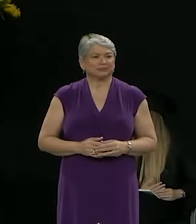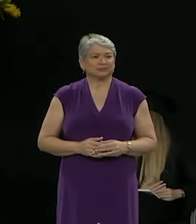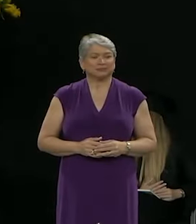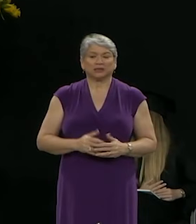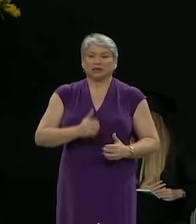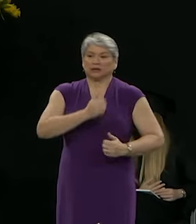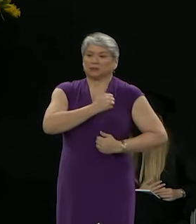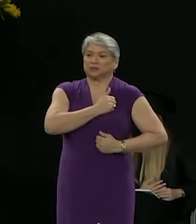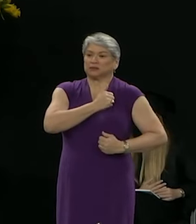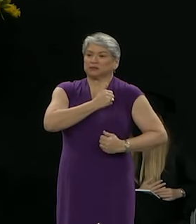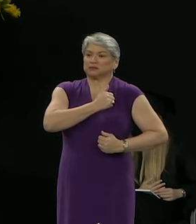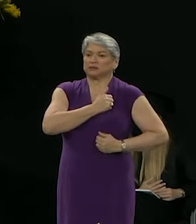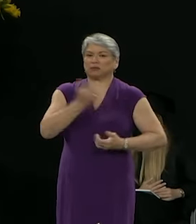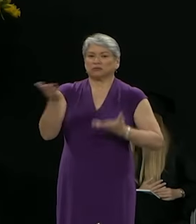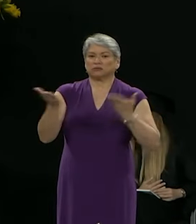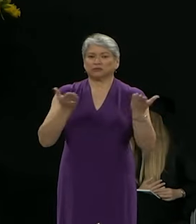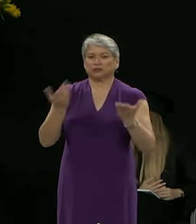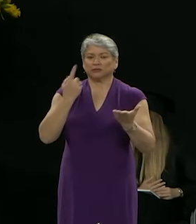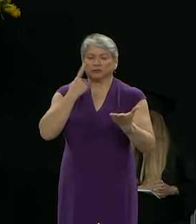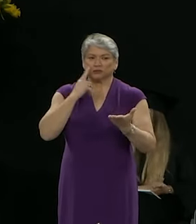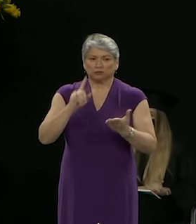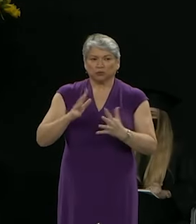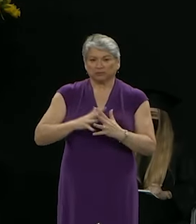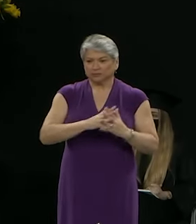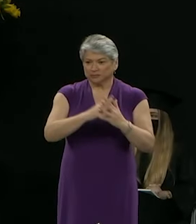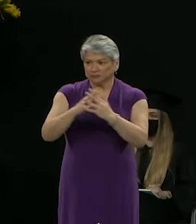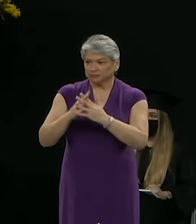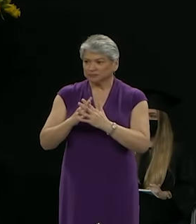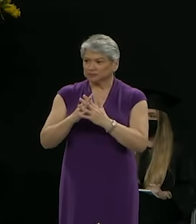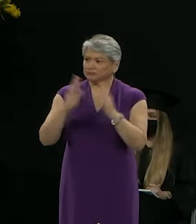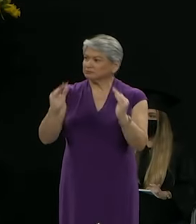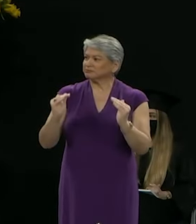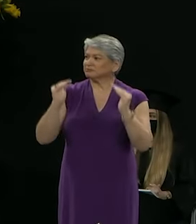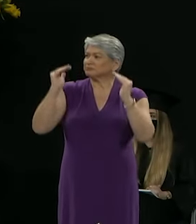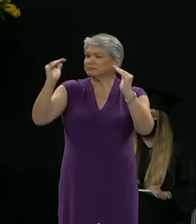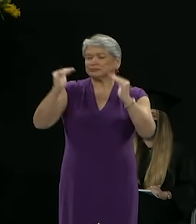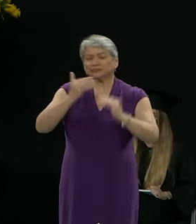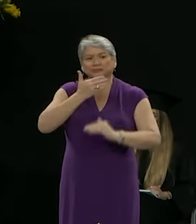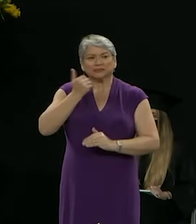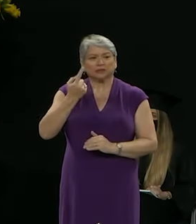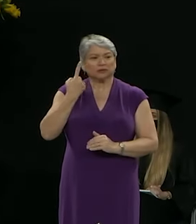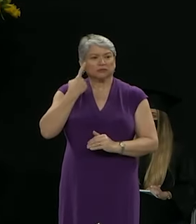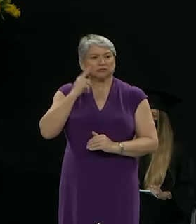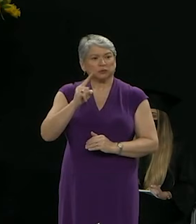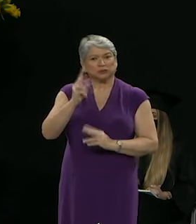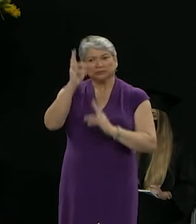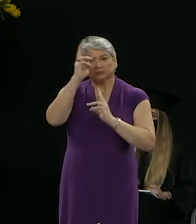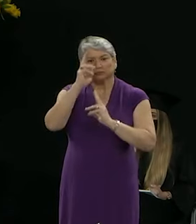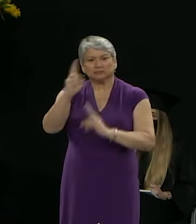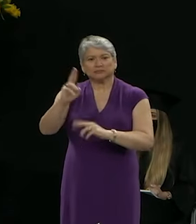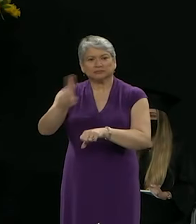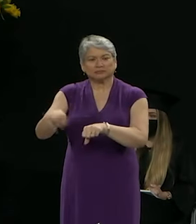Military service to our country is among the highest forms of patriotism and selflessness.